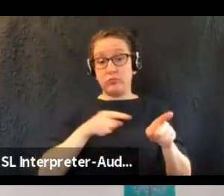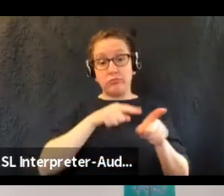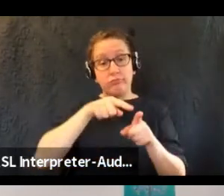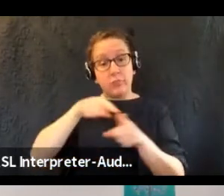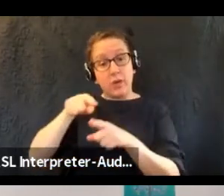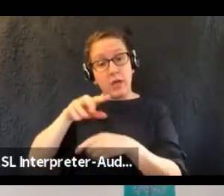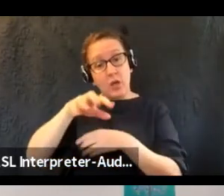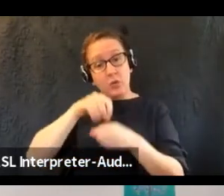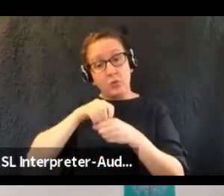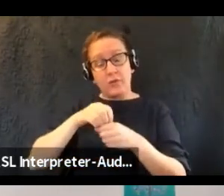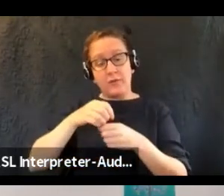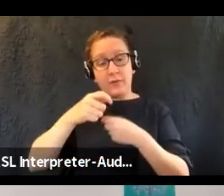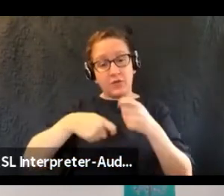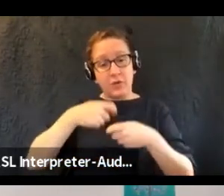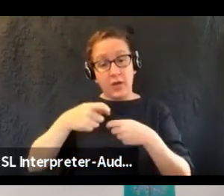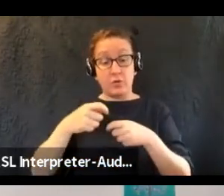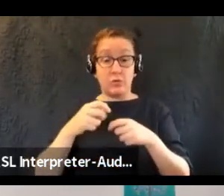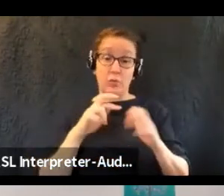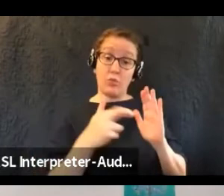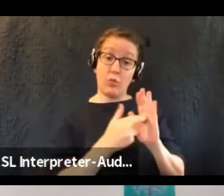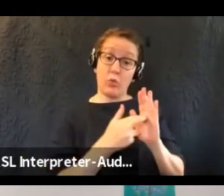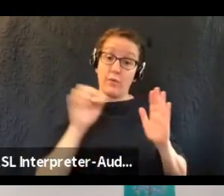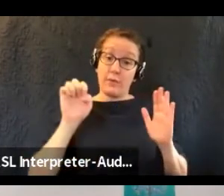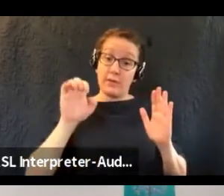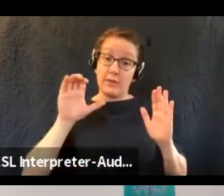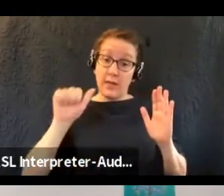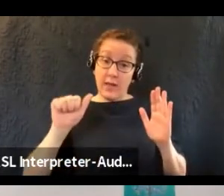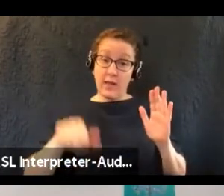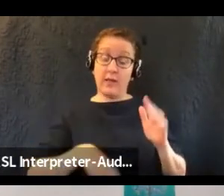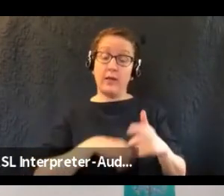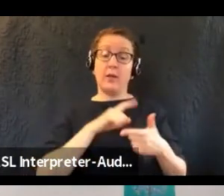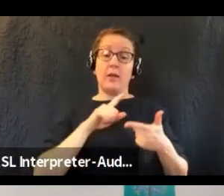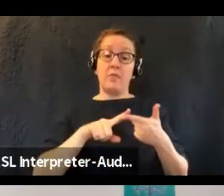role of the ECA and support for students at academic institutions.